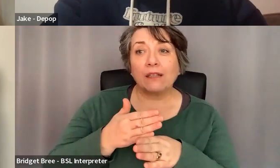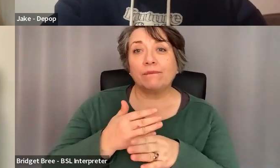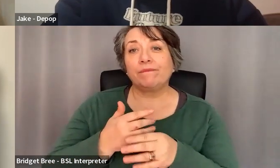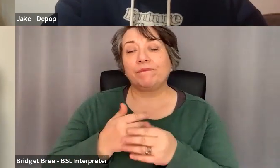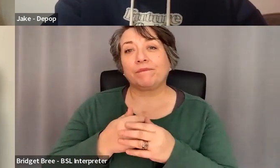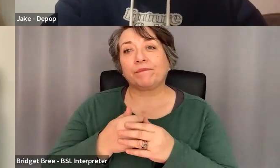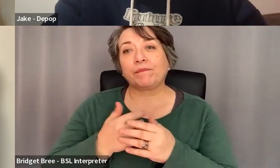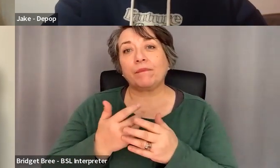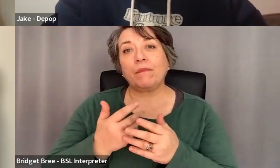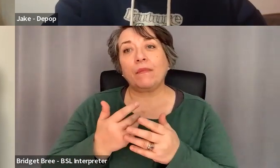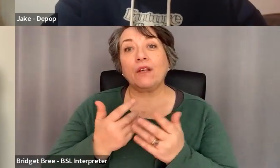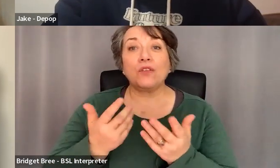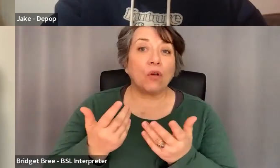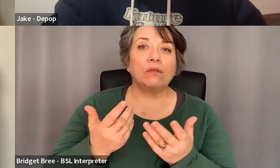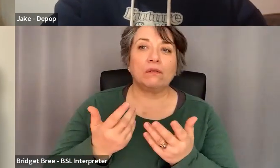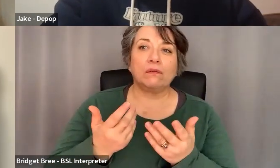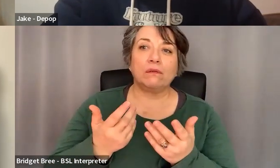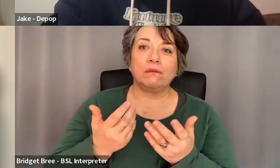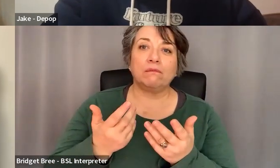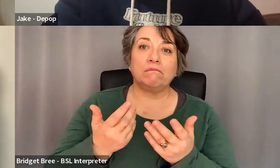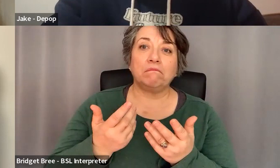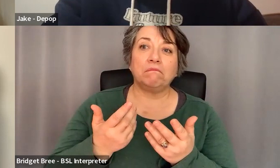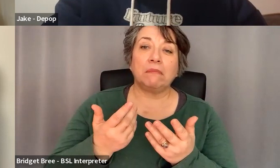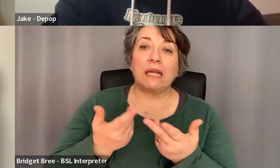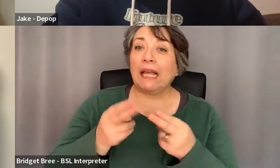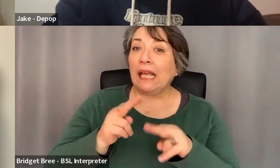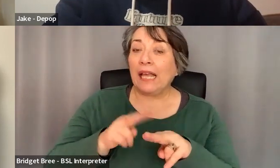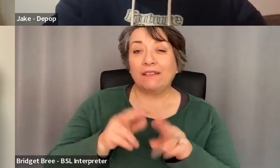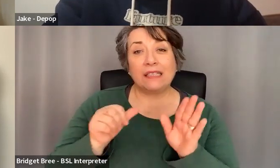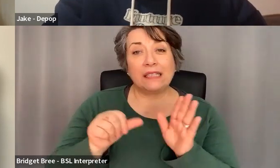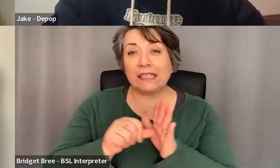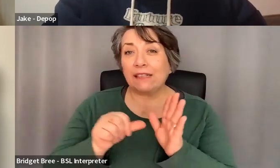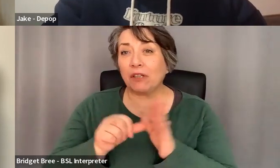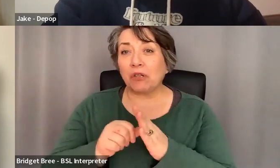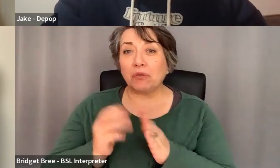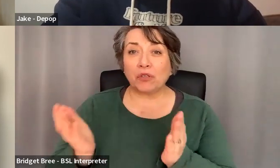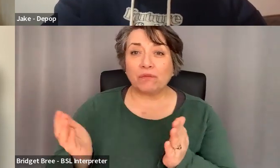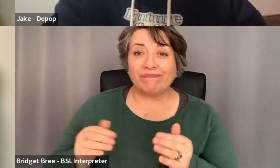So if people are, you know, able to not able to come in all the time, or, you know, not able to do that. If people are not able to come in all the time or, you know, not able to do that.